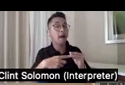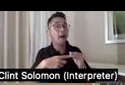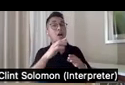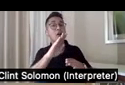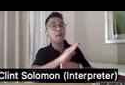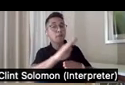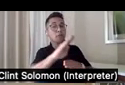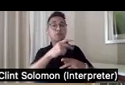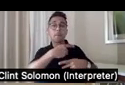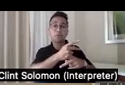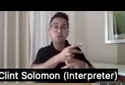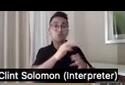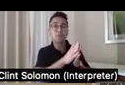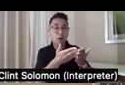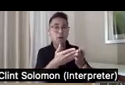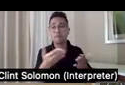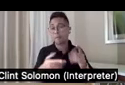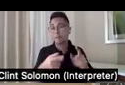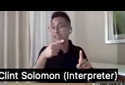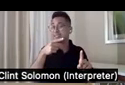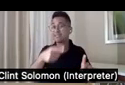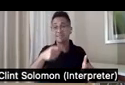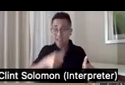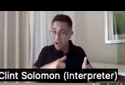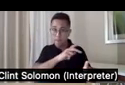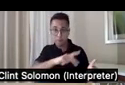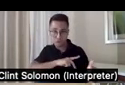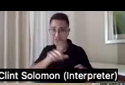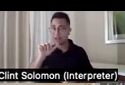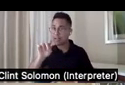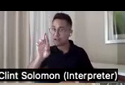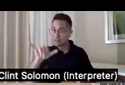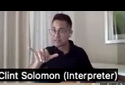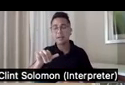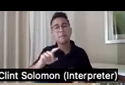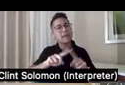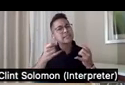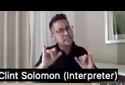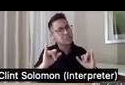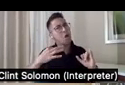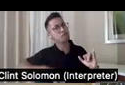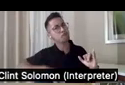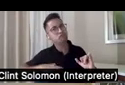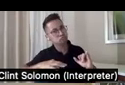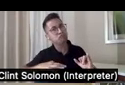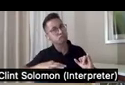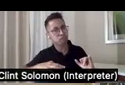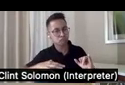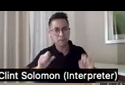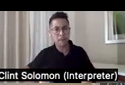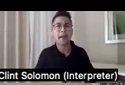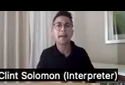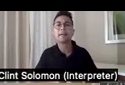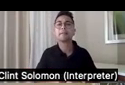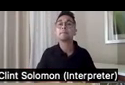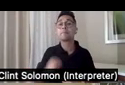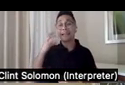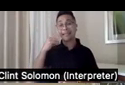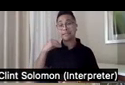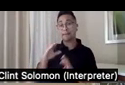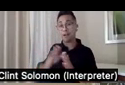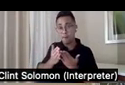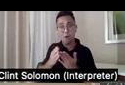which case they are not personalized literacy but still valuable experience books are always a type